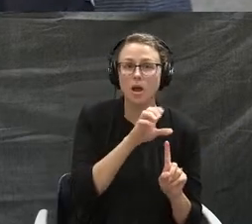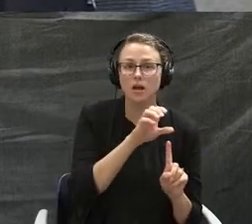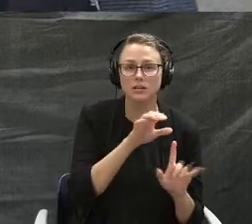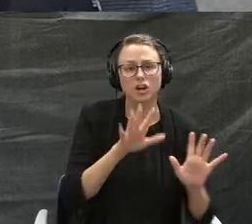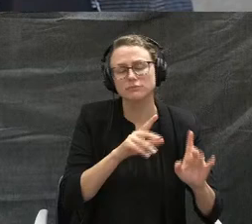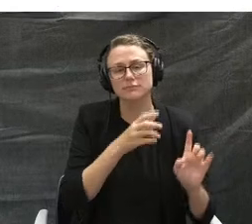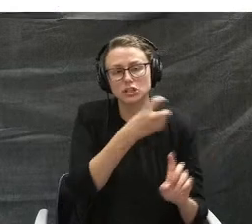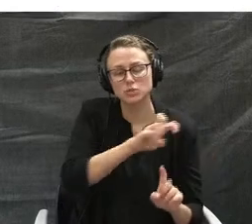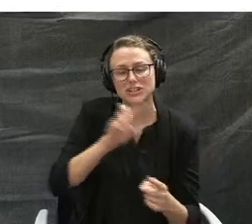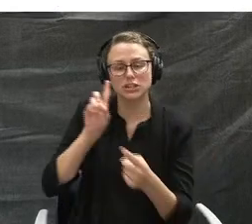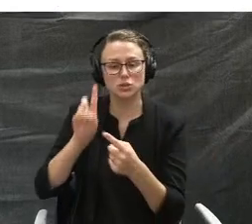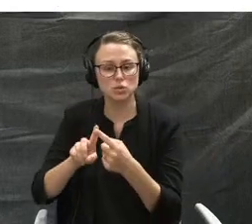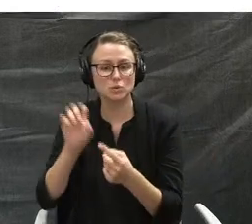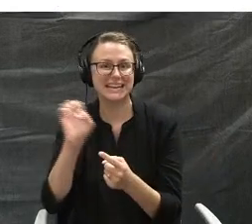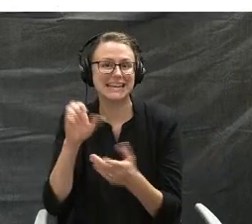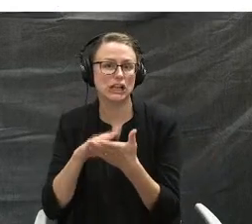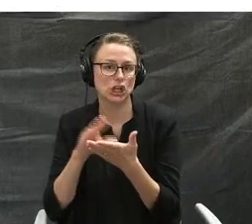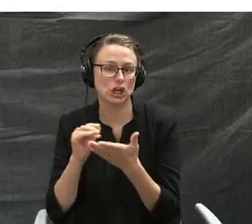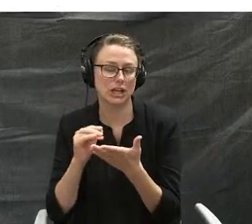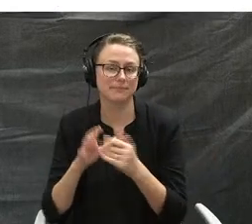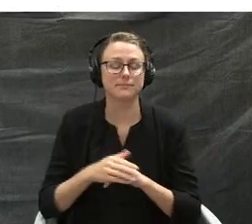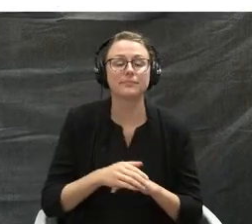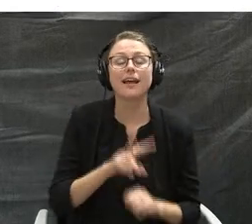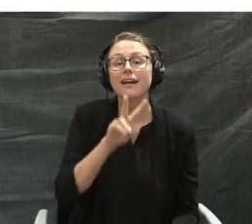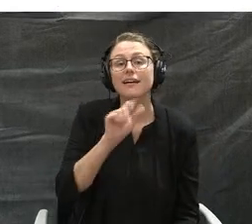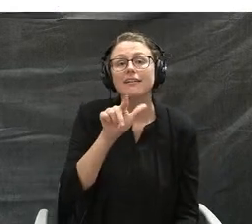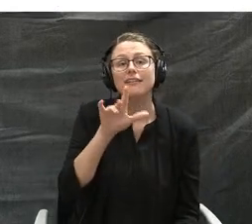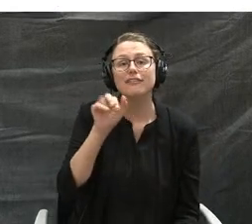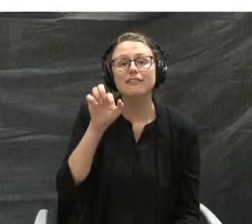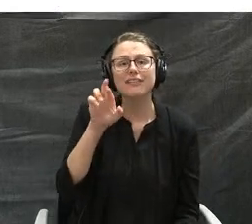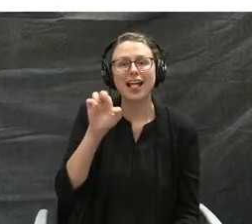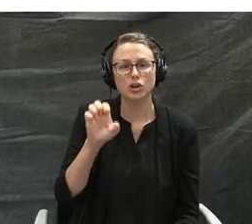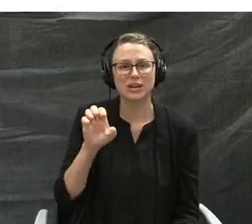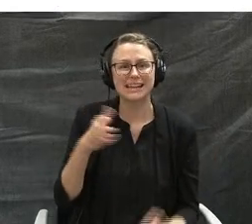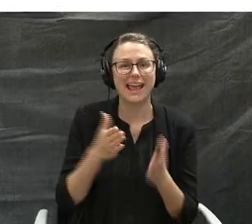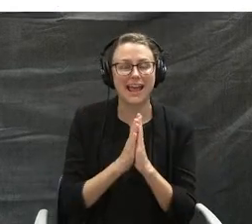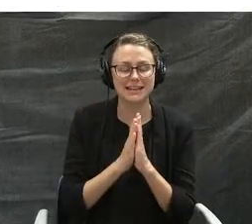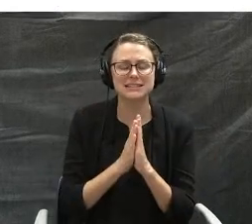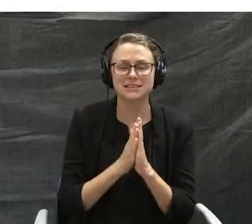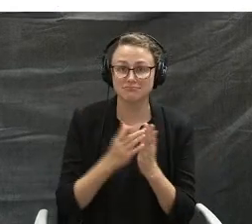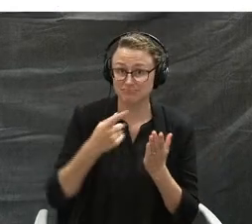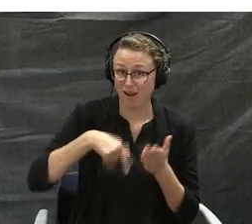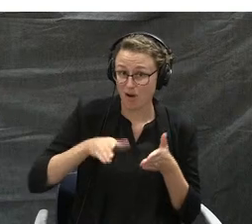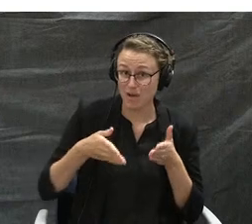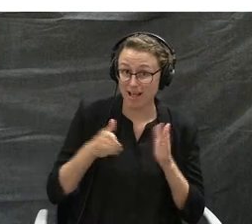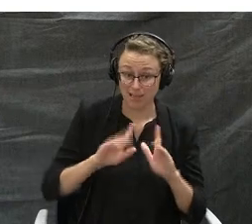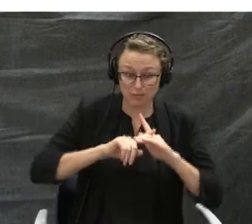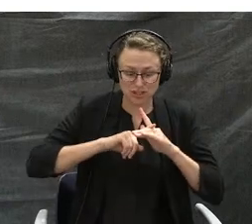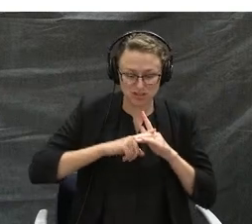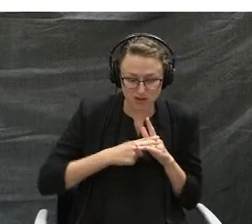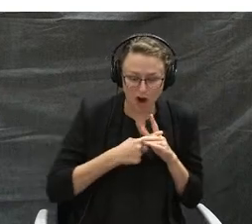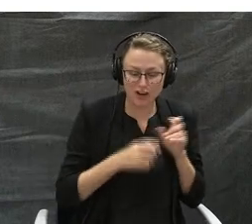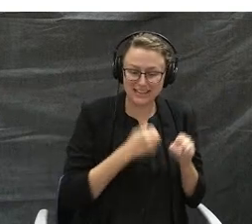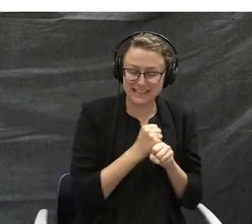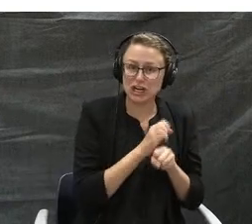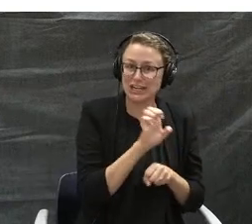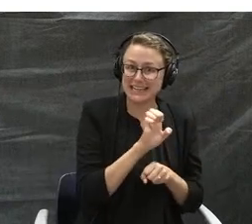the school year. Valerie grant of Excelsior asks, are we allowed to start the year as he learning and then transition to